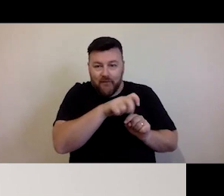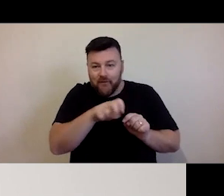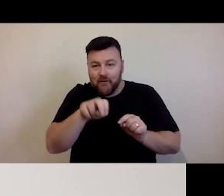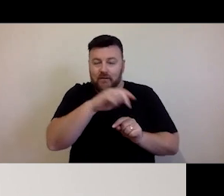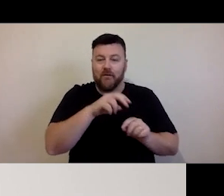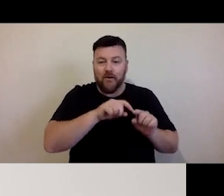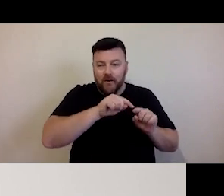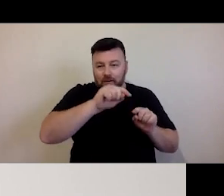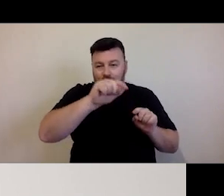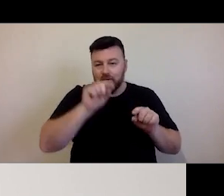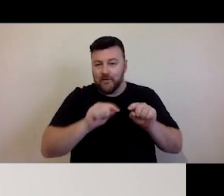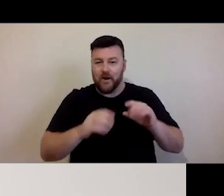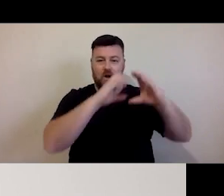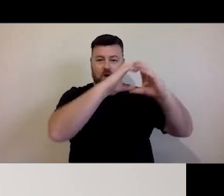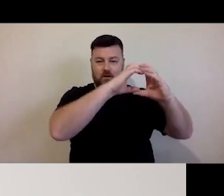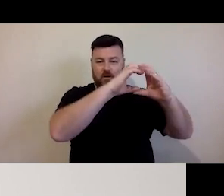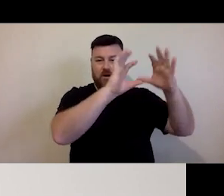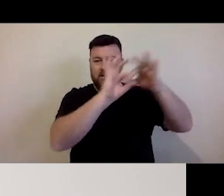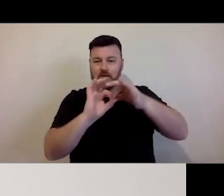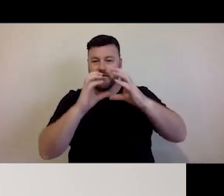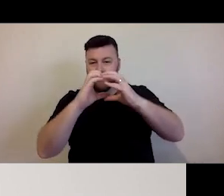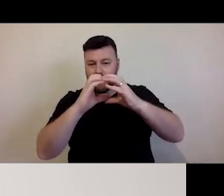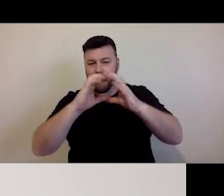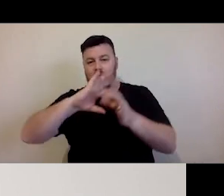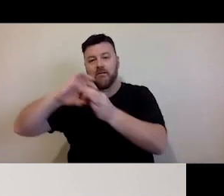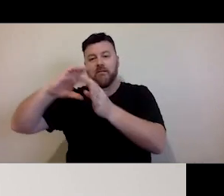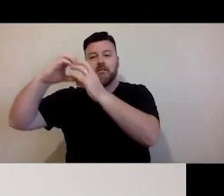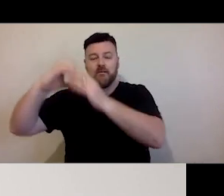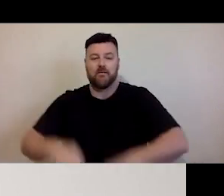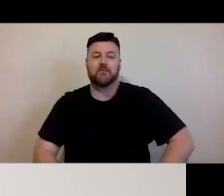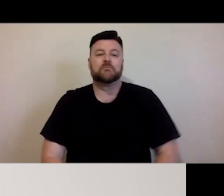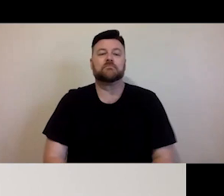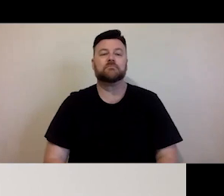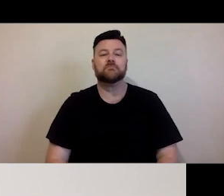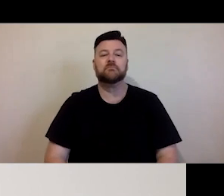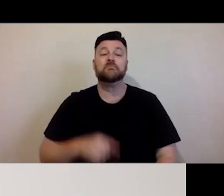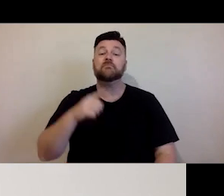coloured circle spaces. Above the brown ring tackle, -- rectangle, it